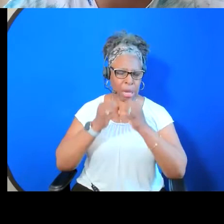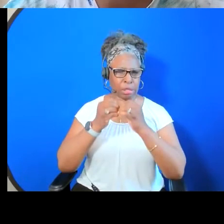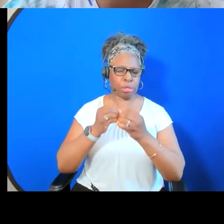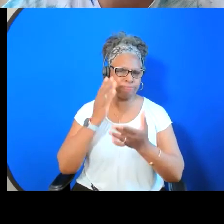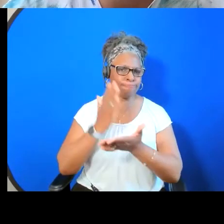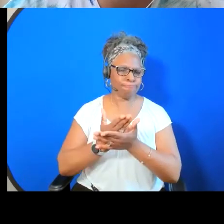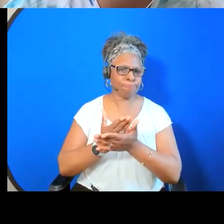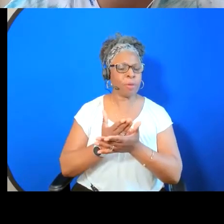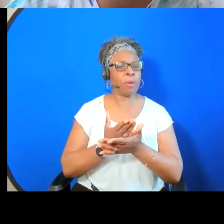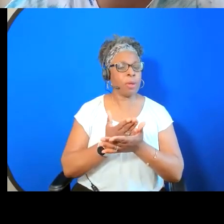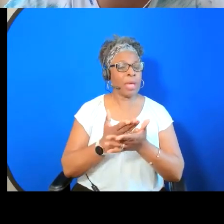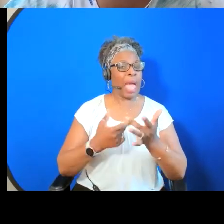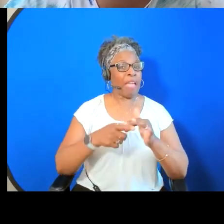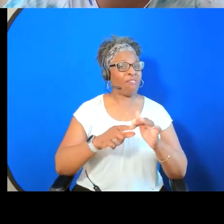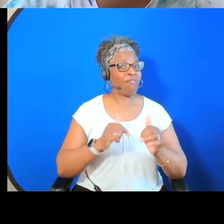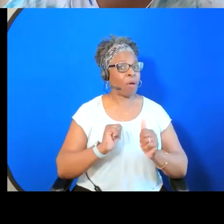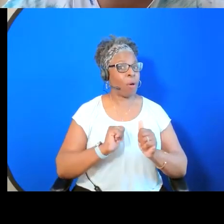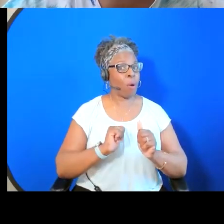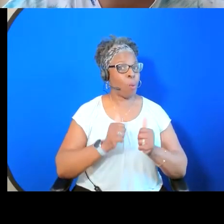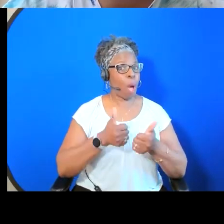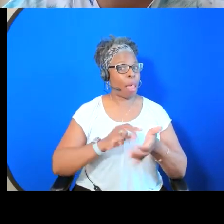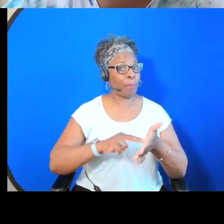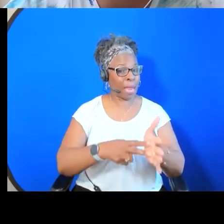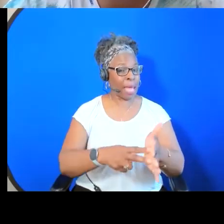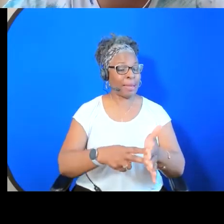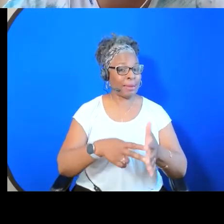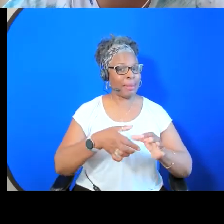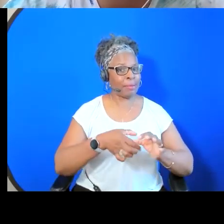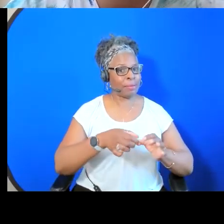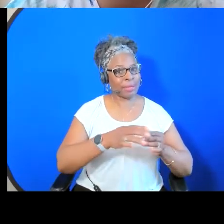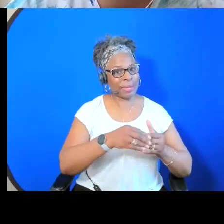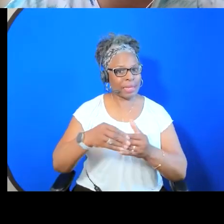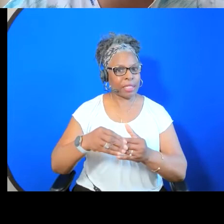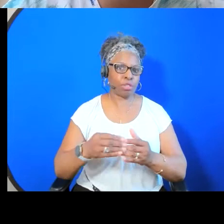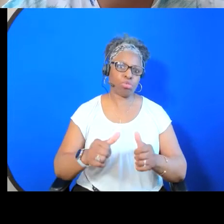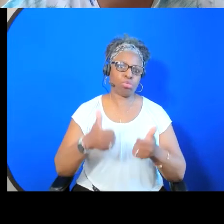leads us towards new possibilities and these unexpected outcomes are sets of treasures,